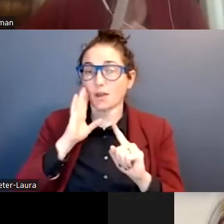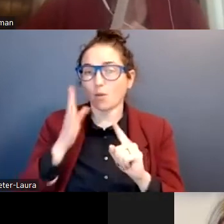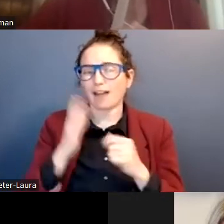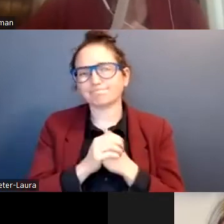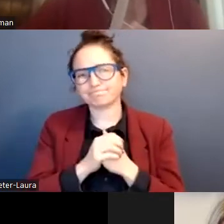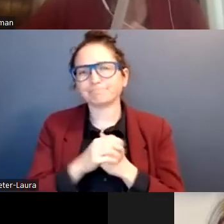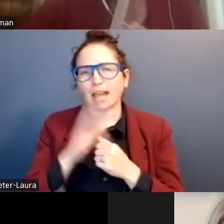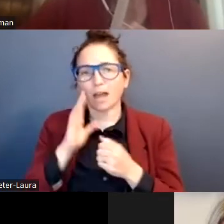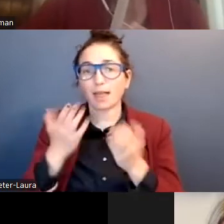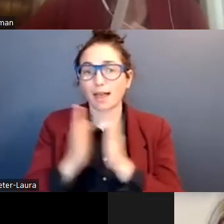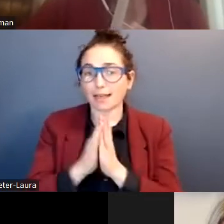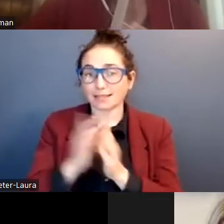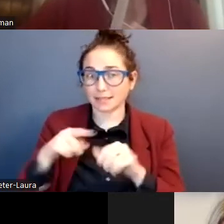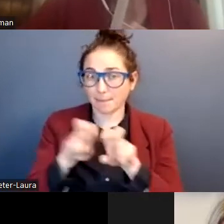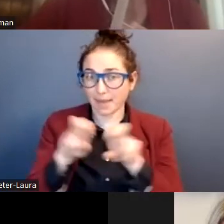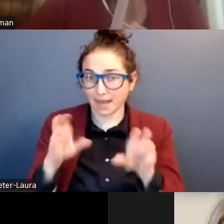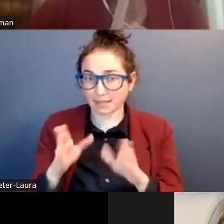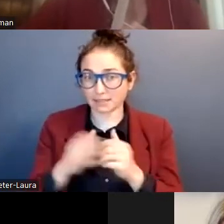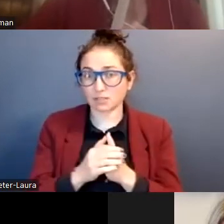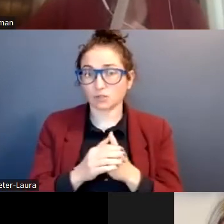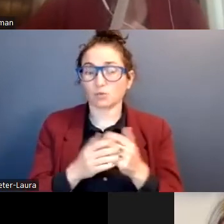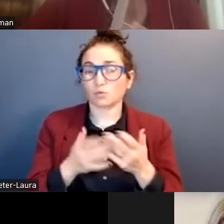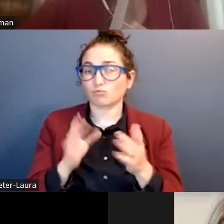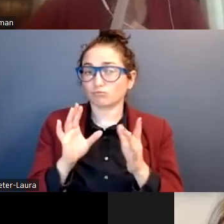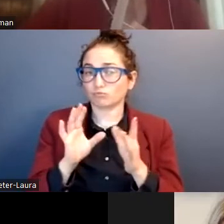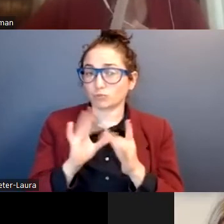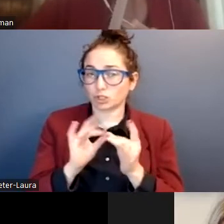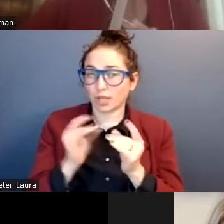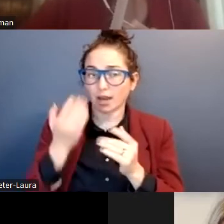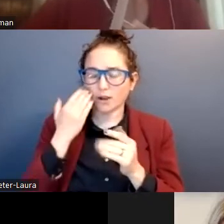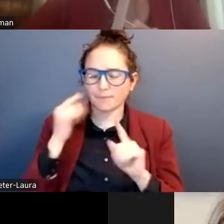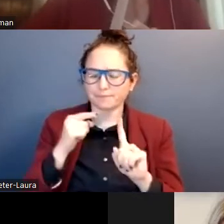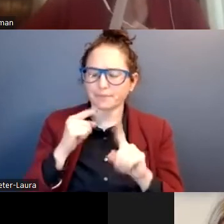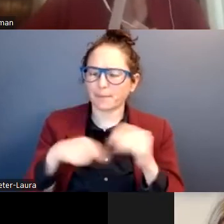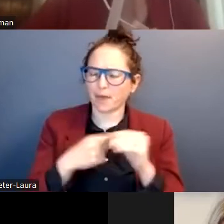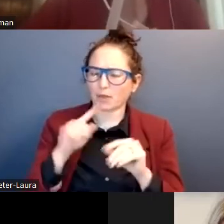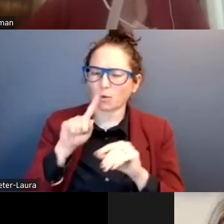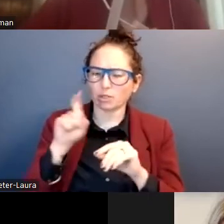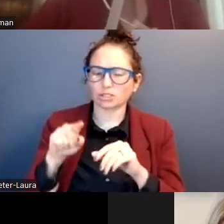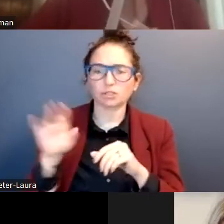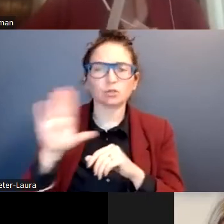our panelists panelists to share on the the question of your experience, what have been the